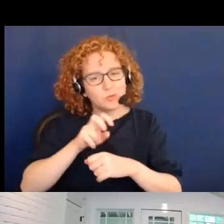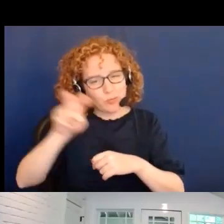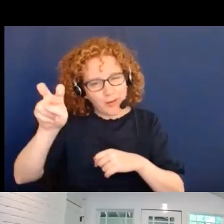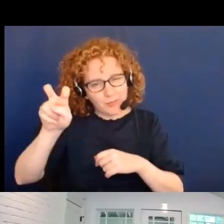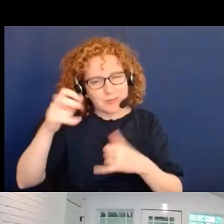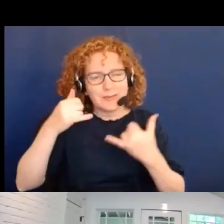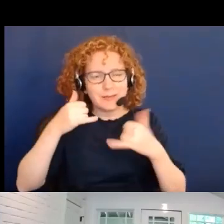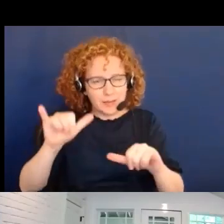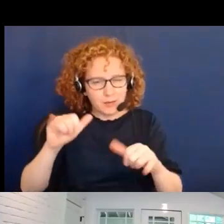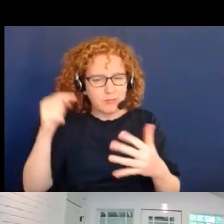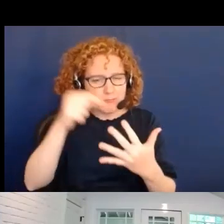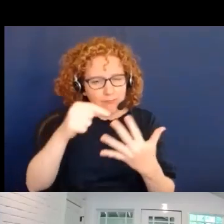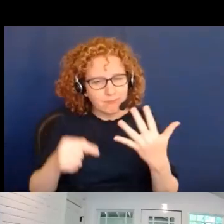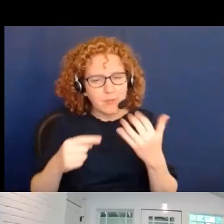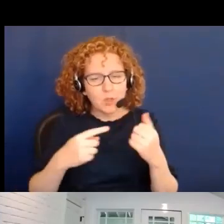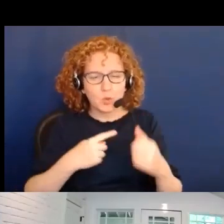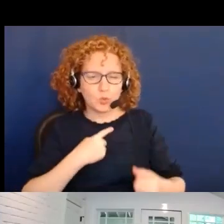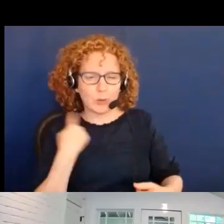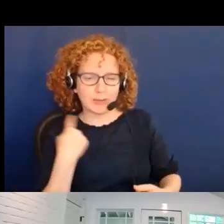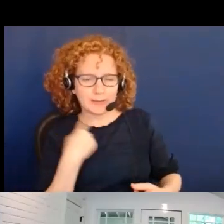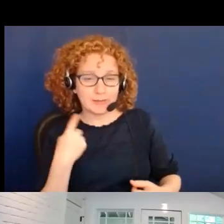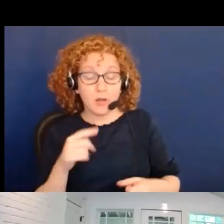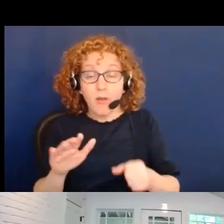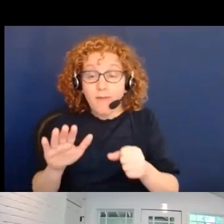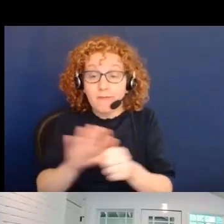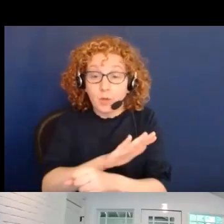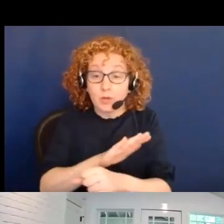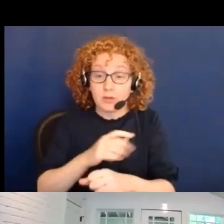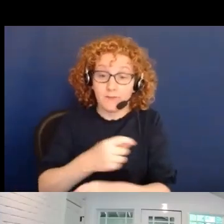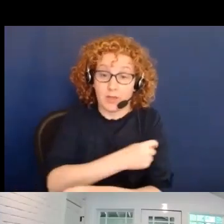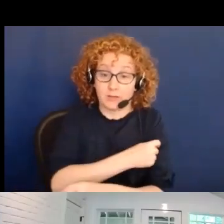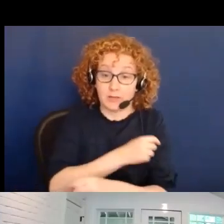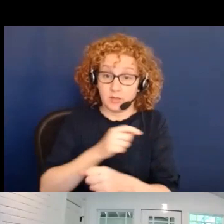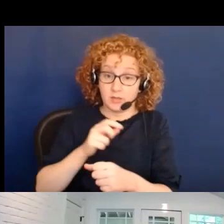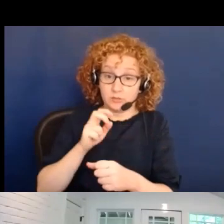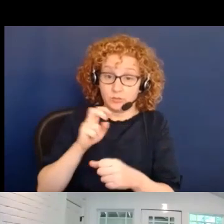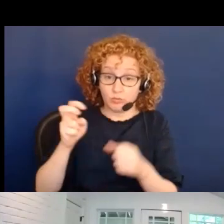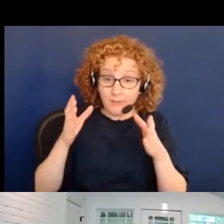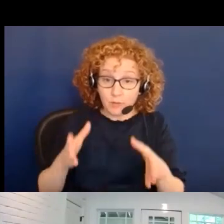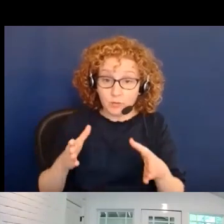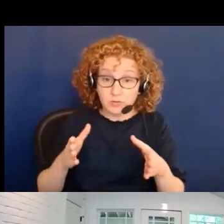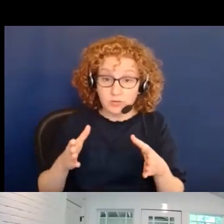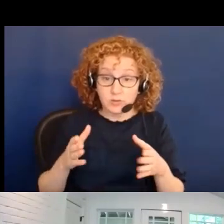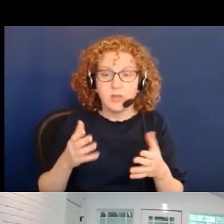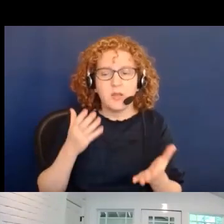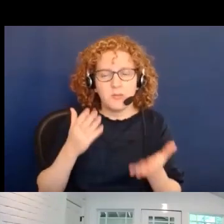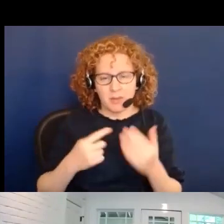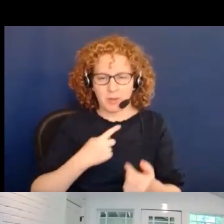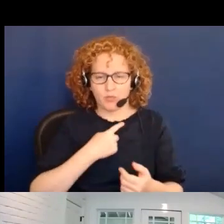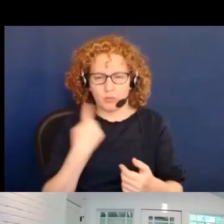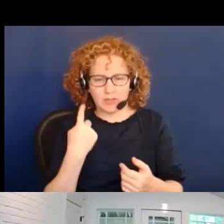risks and even fully vaccinated travelers might be at risk for in getting and possibly spreading some